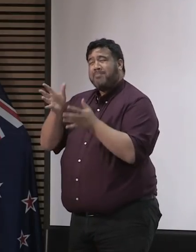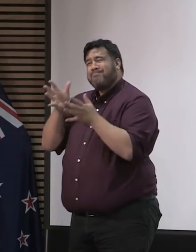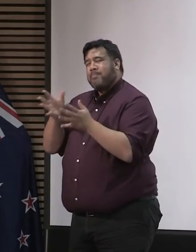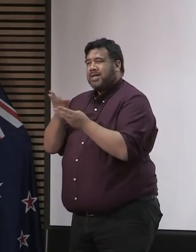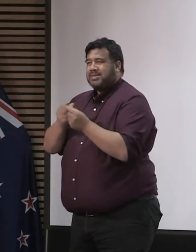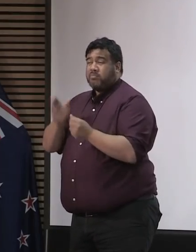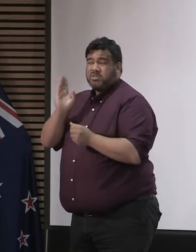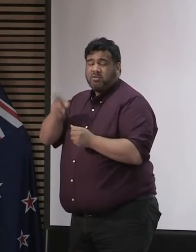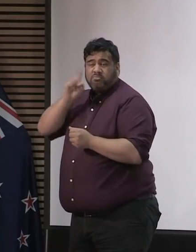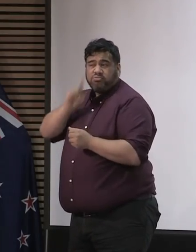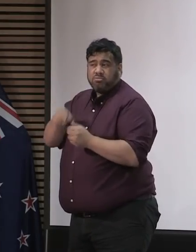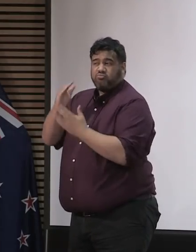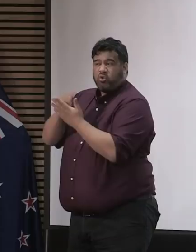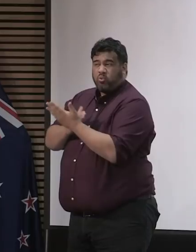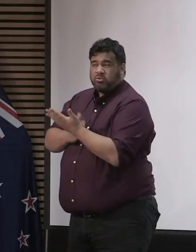I have the numbers on that for you.